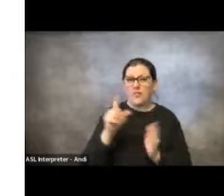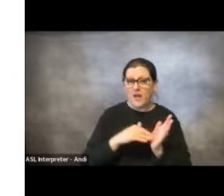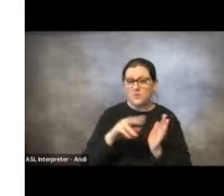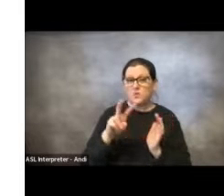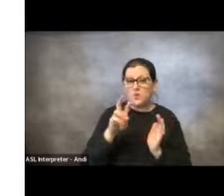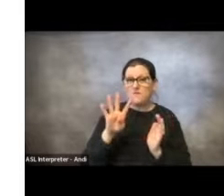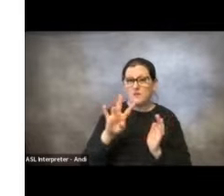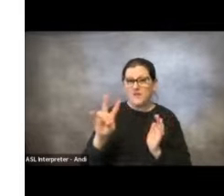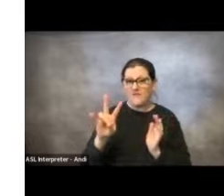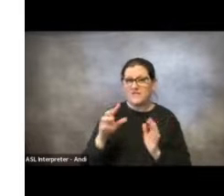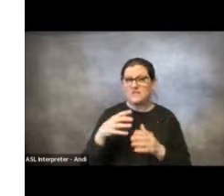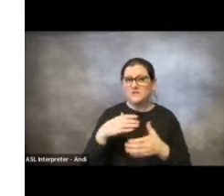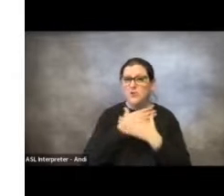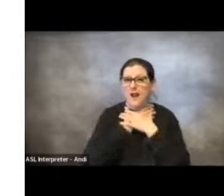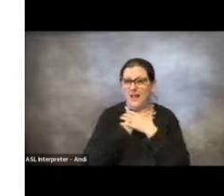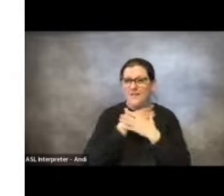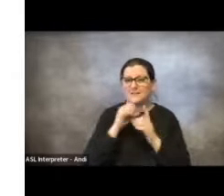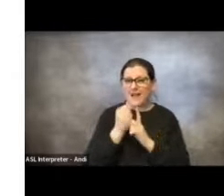that involved domestic that are related to domestic violence.